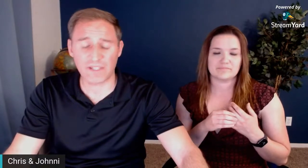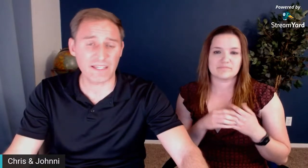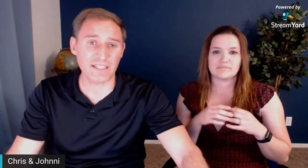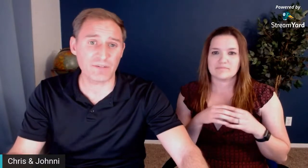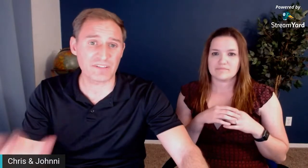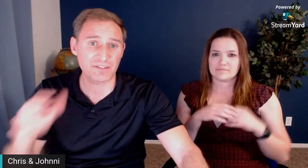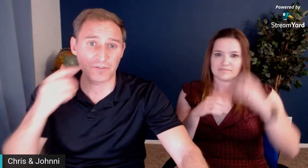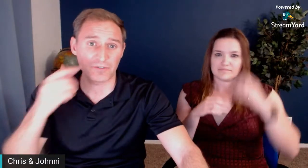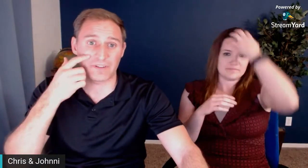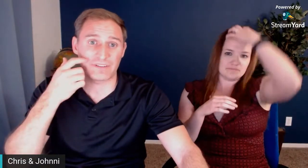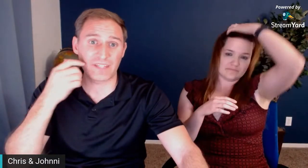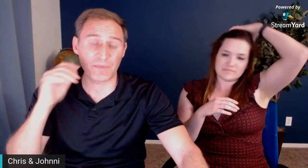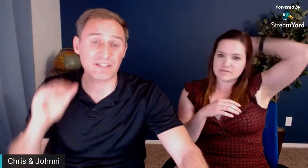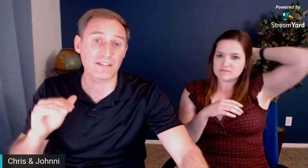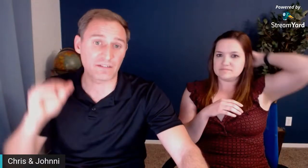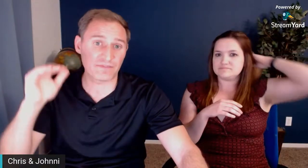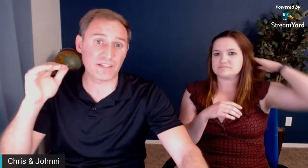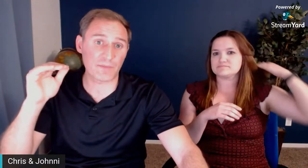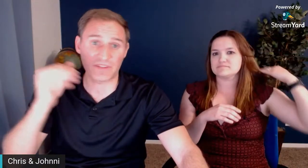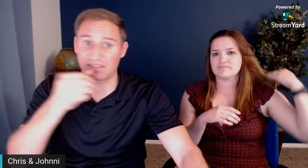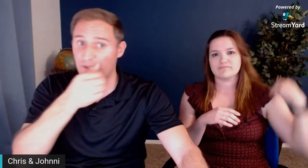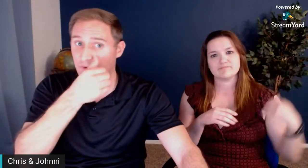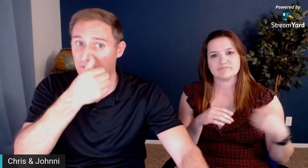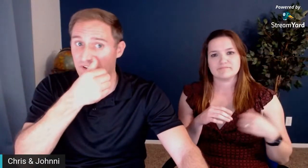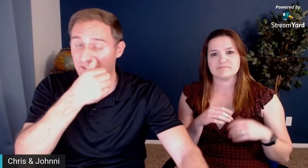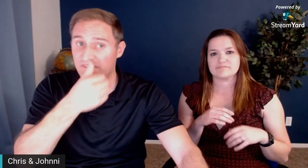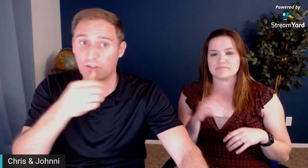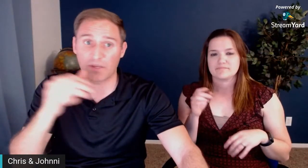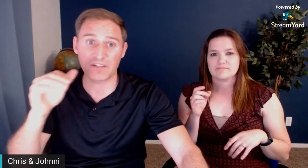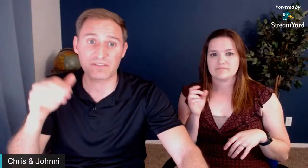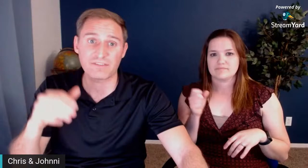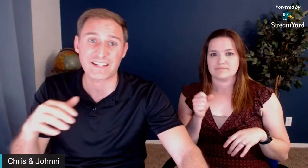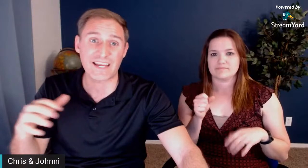but yeah anyway so typically it'll fill up in the summer when all the snow melts right now